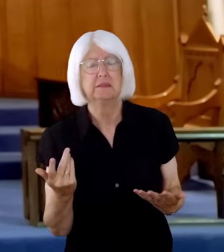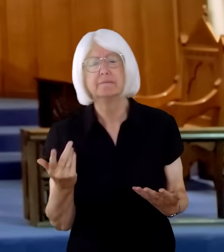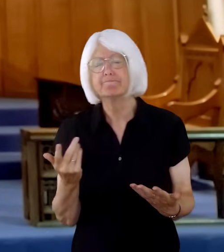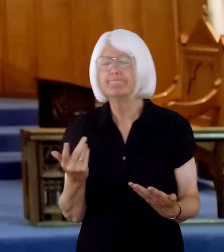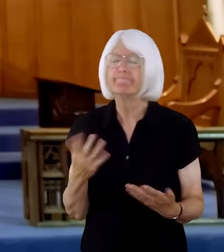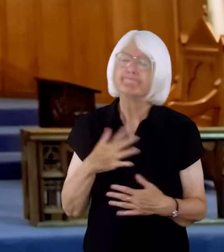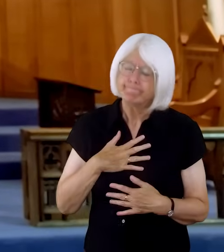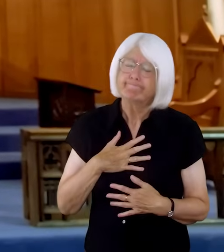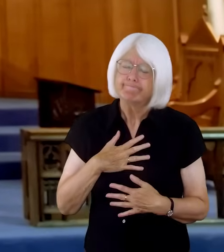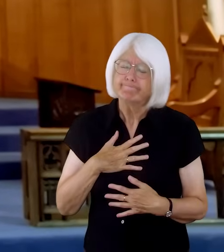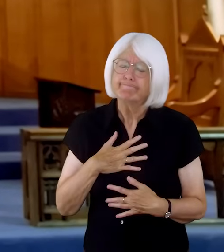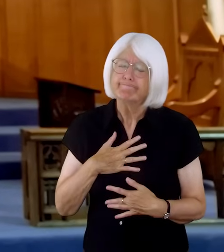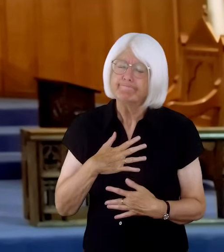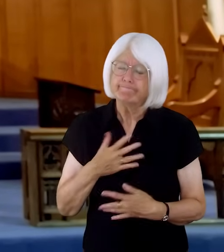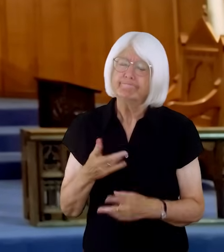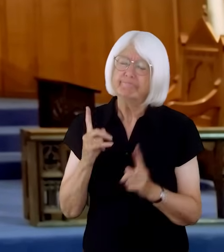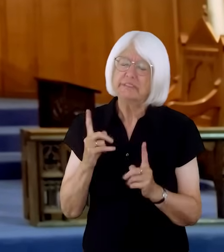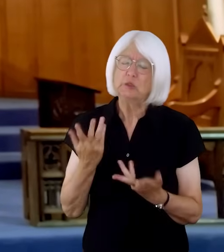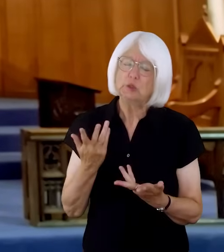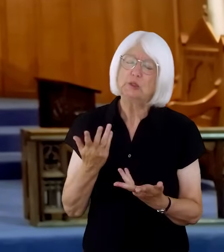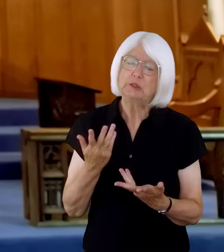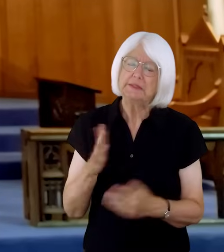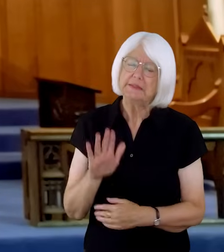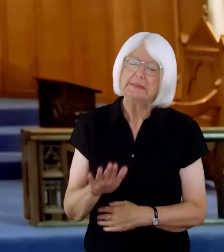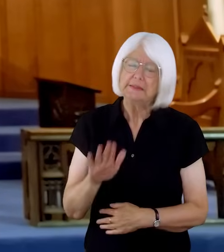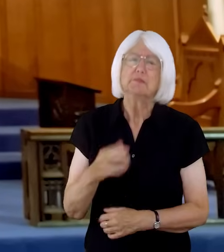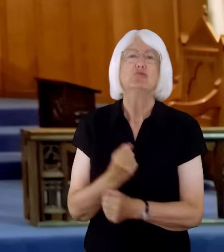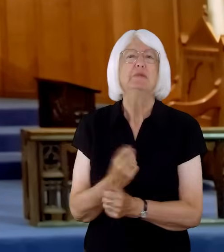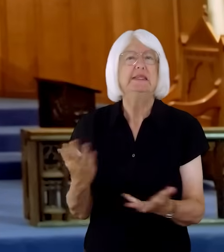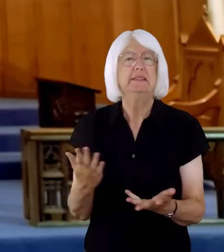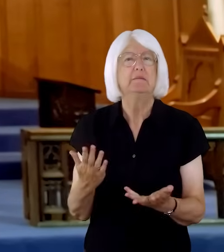And out of pity for him, the lord of that slave released him and forgave him the debt.